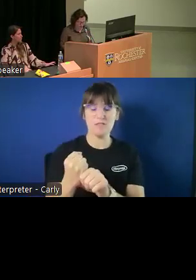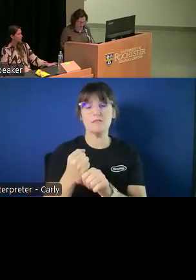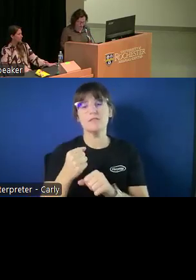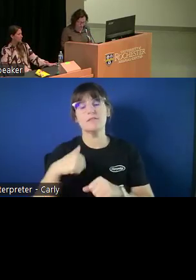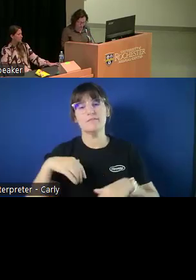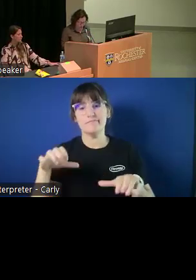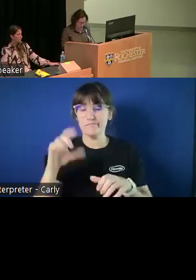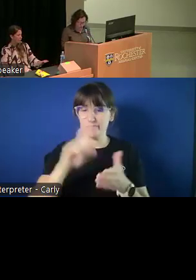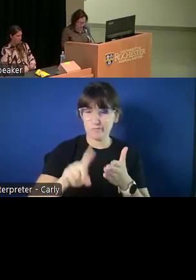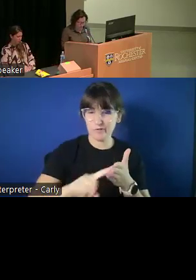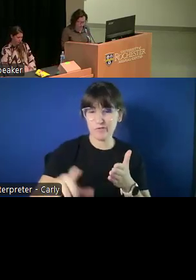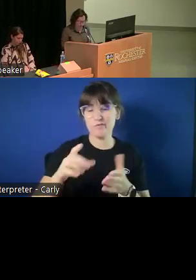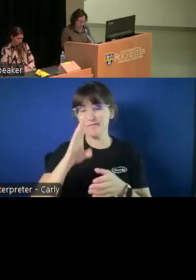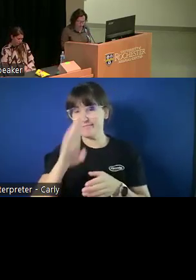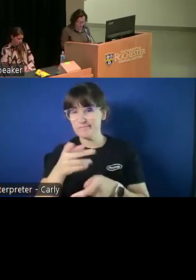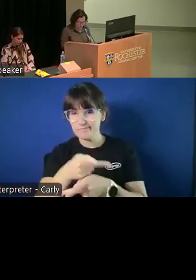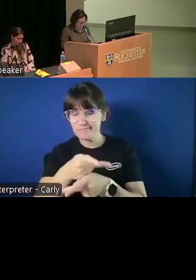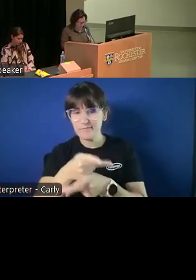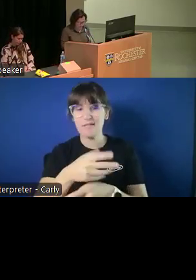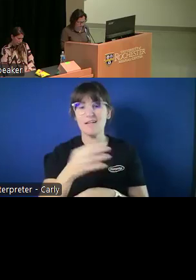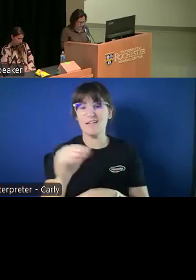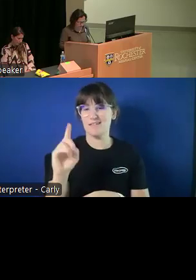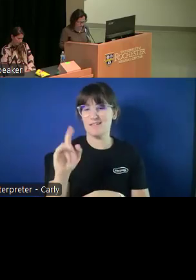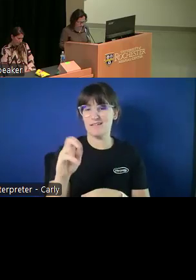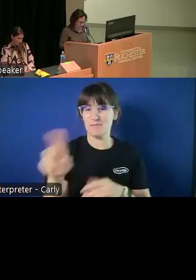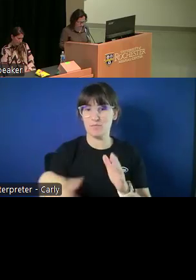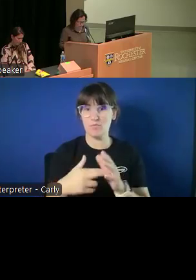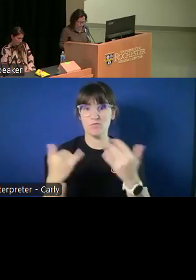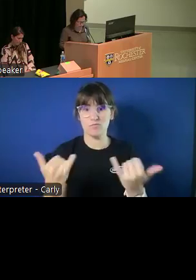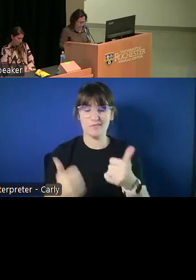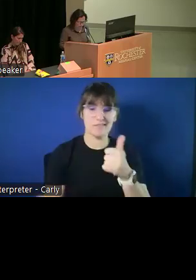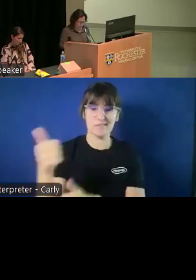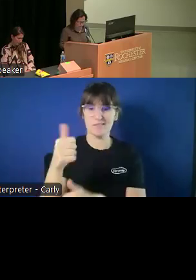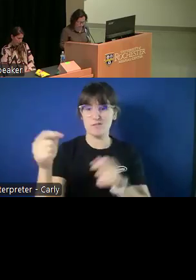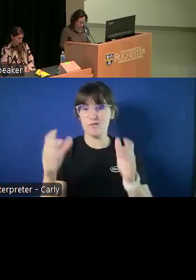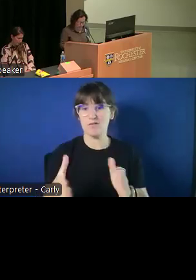and administrative roles currently a is the senior director of operations overseeing four